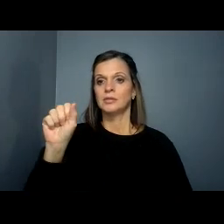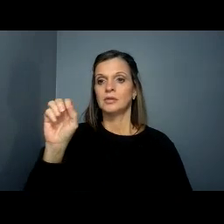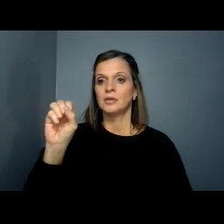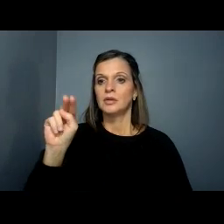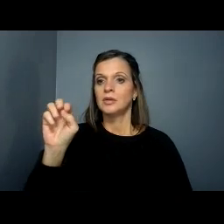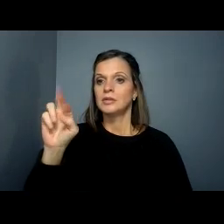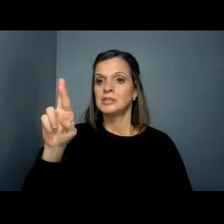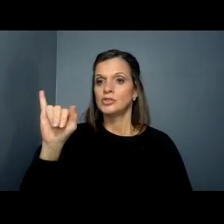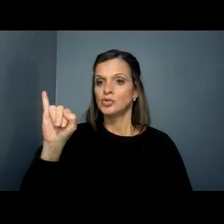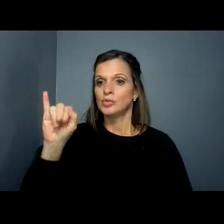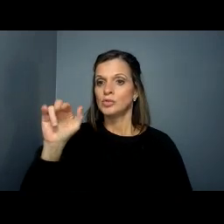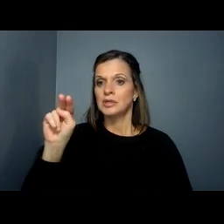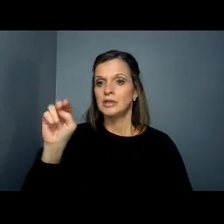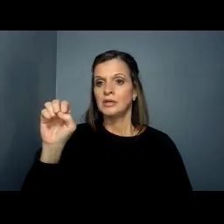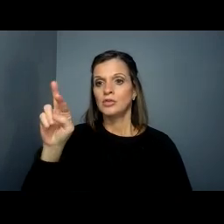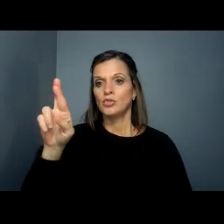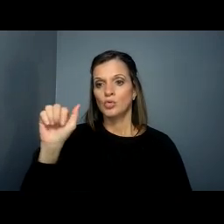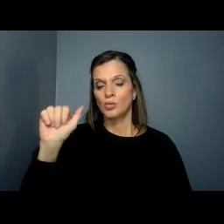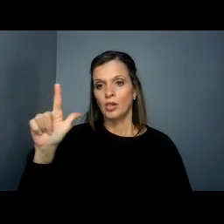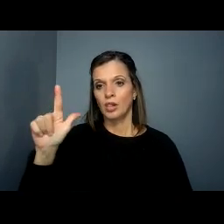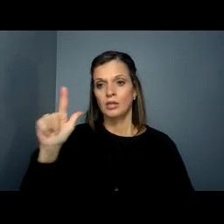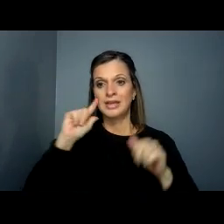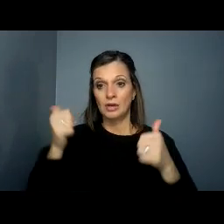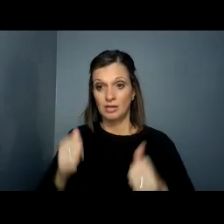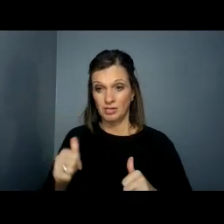Does that make sense? 'Cause I can explain that again.